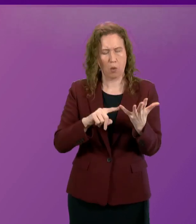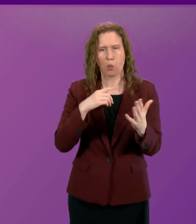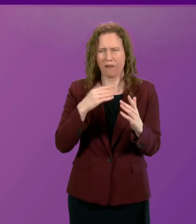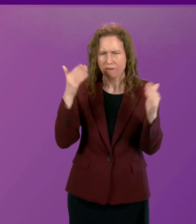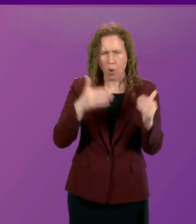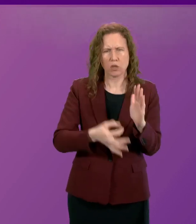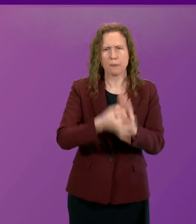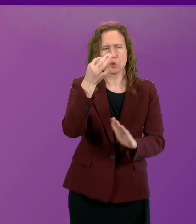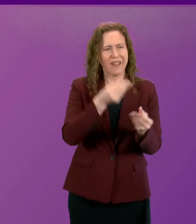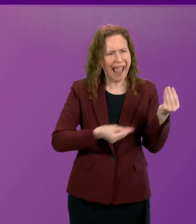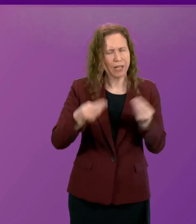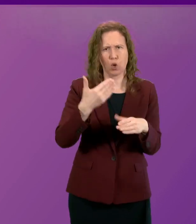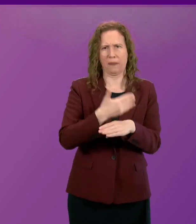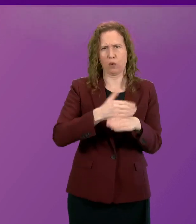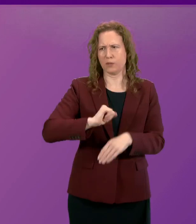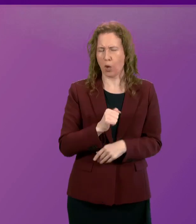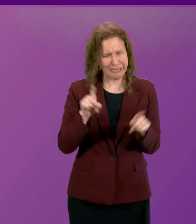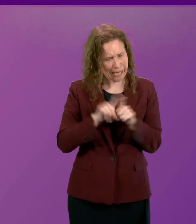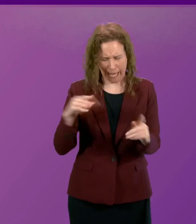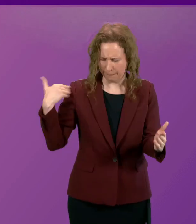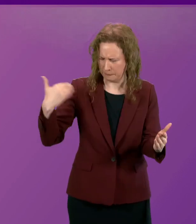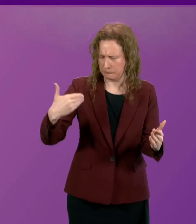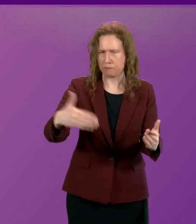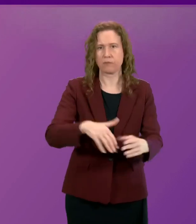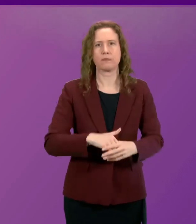economic performance of Scotland, just as we have done in the past.